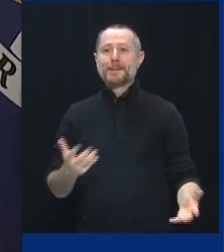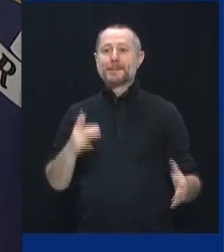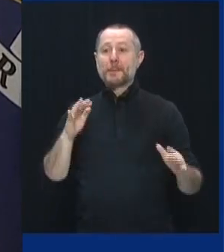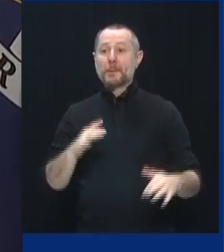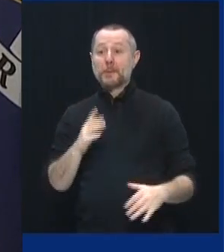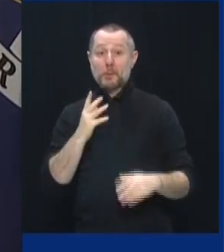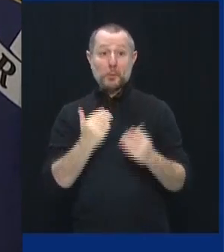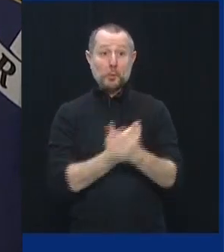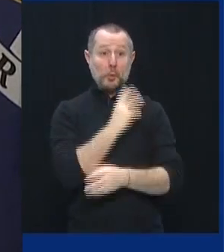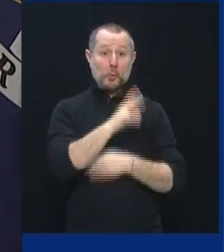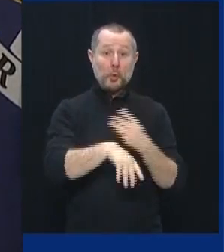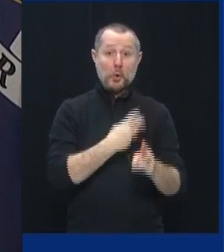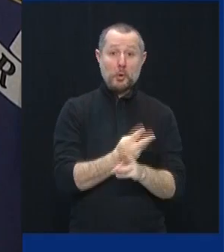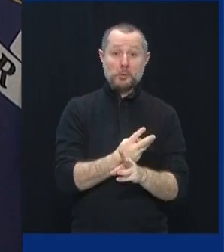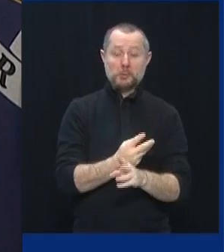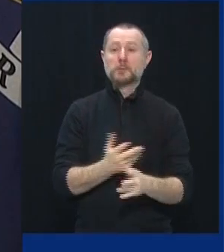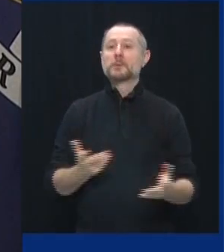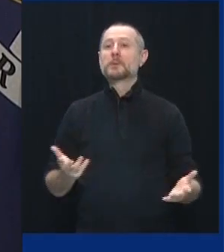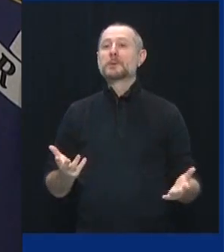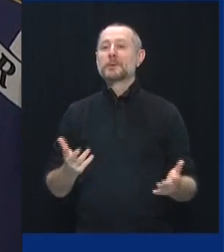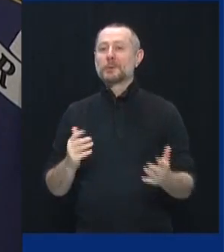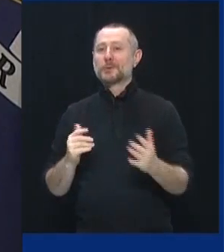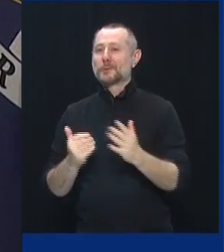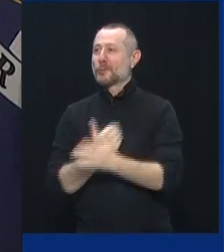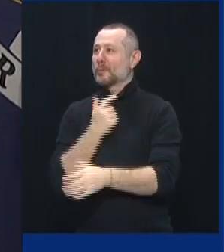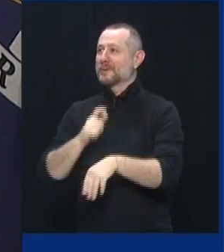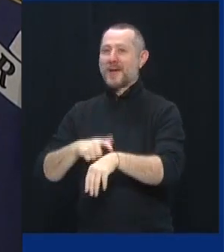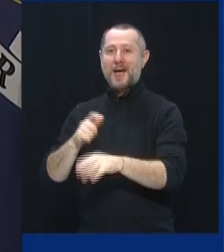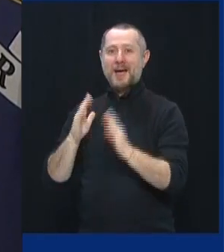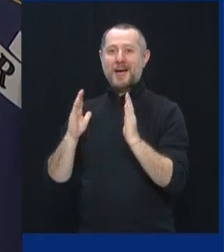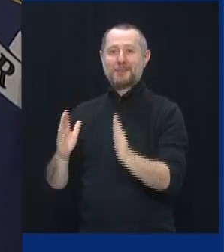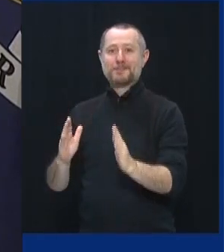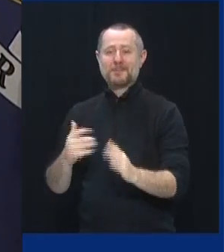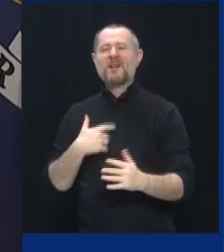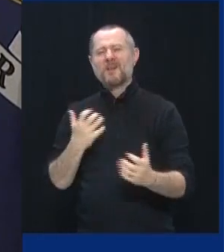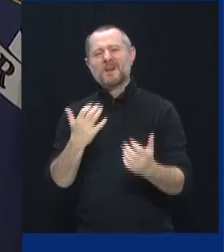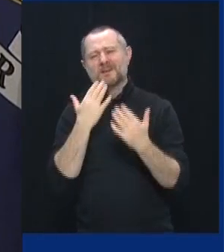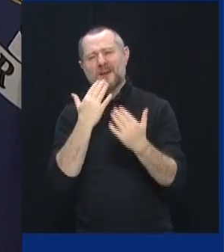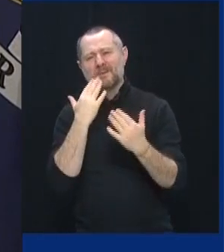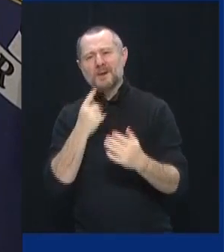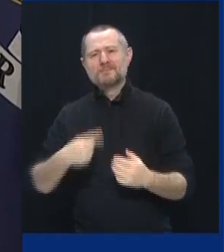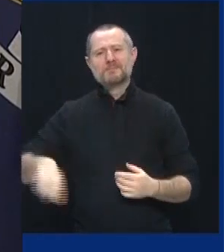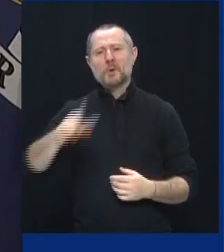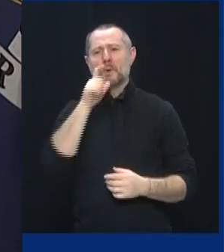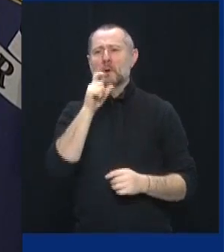SNOW DAYS. NEW WORLD, NEW TIMES.